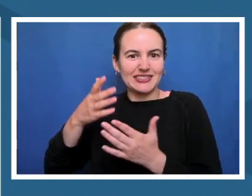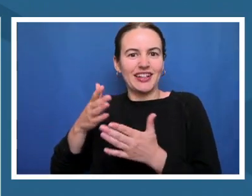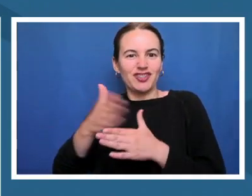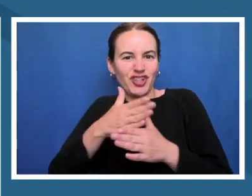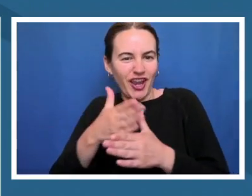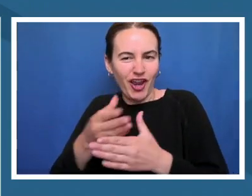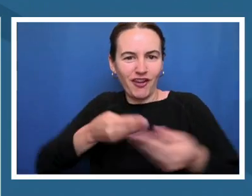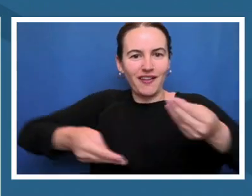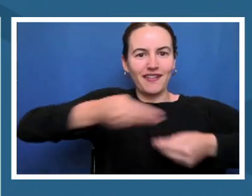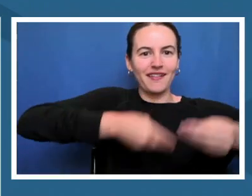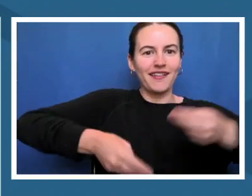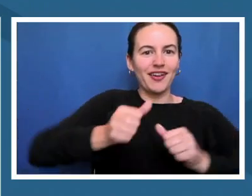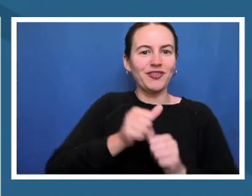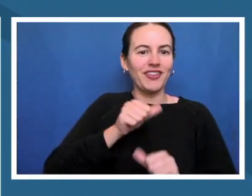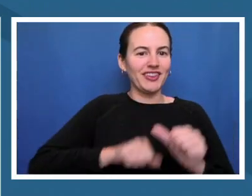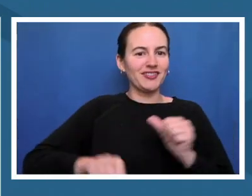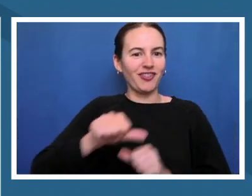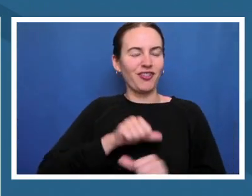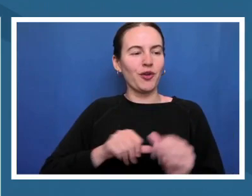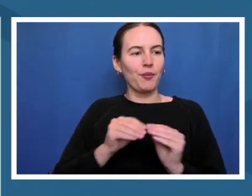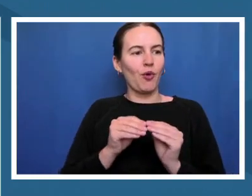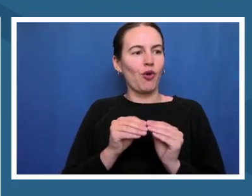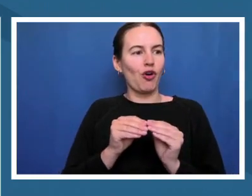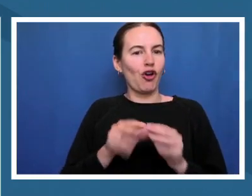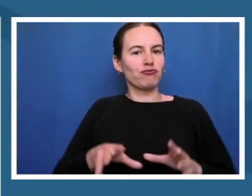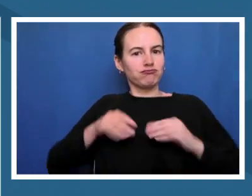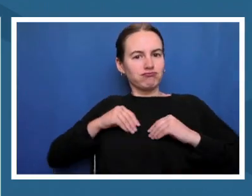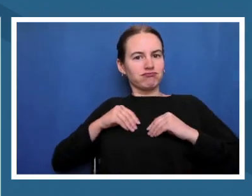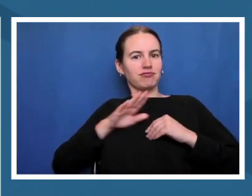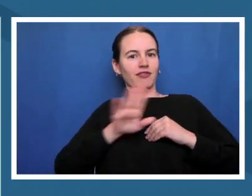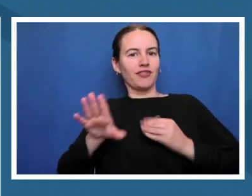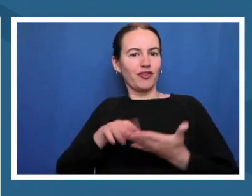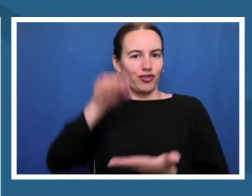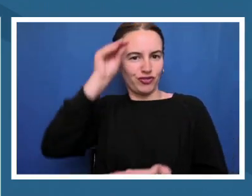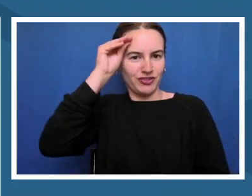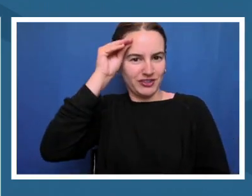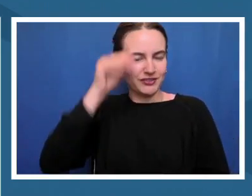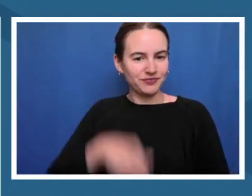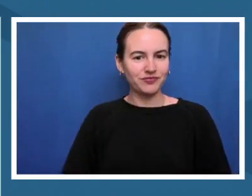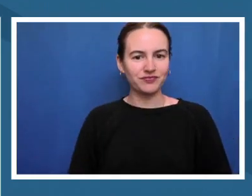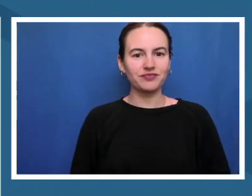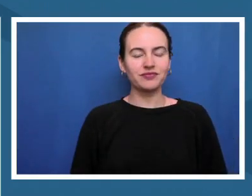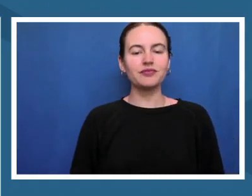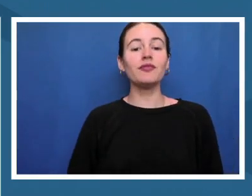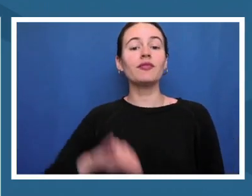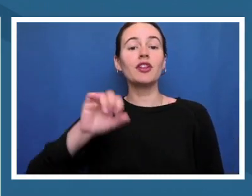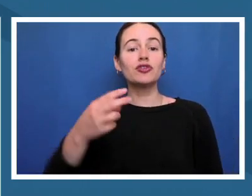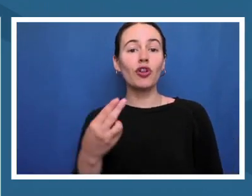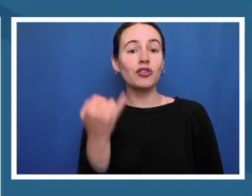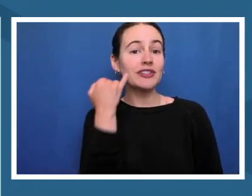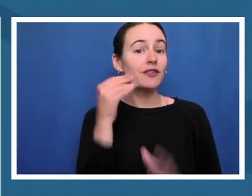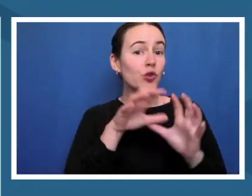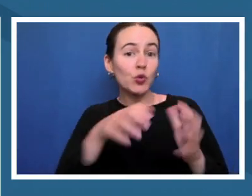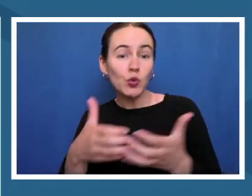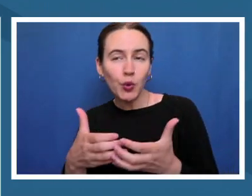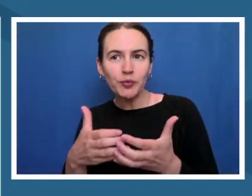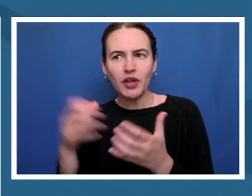ownership of their learning that way in in a different way um and when they're in groups they